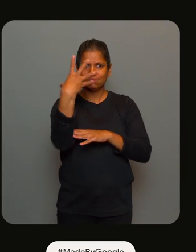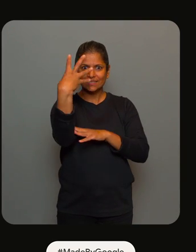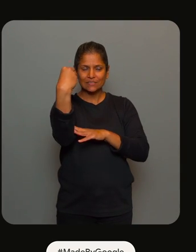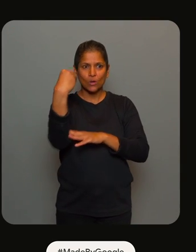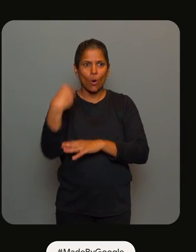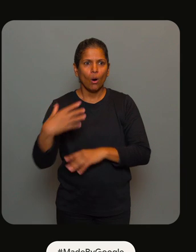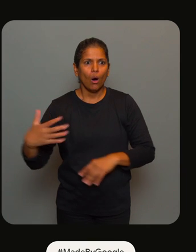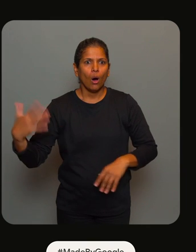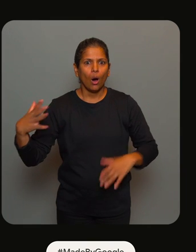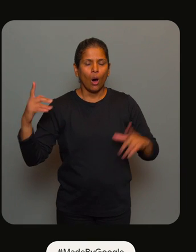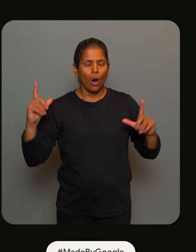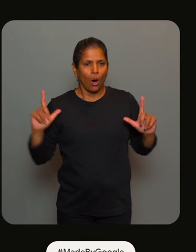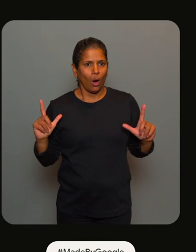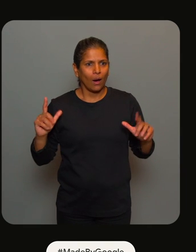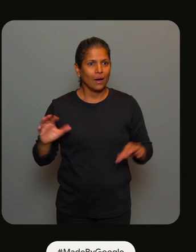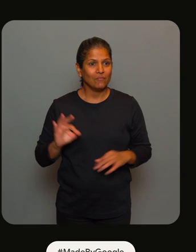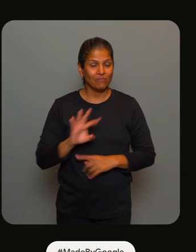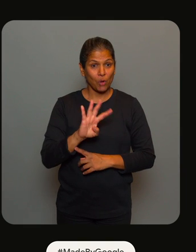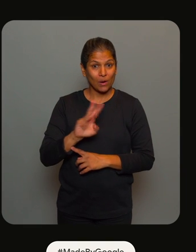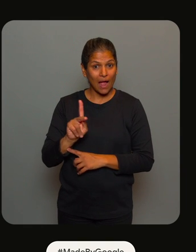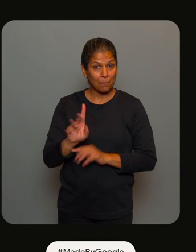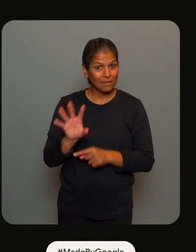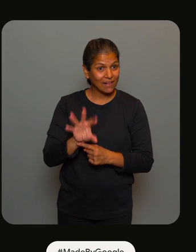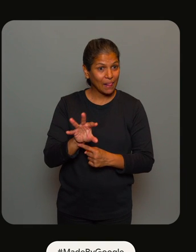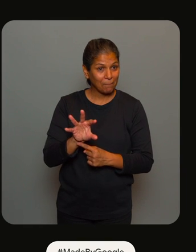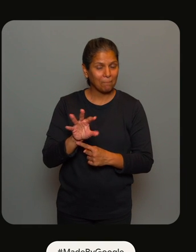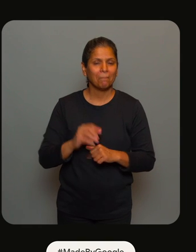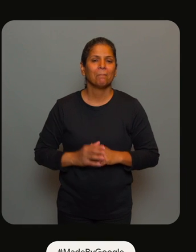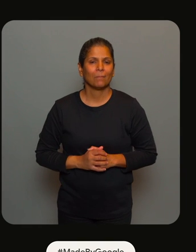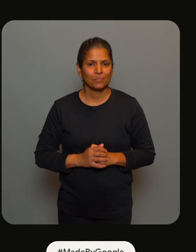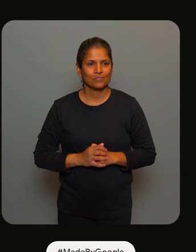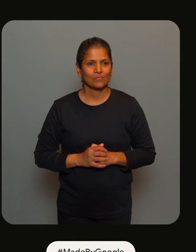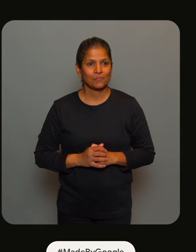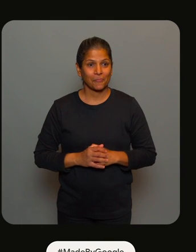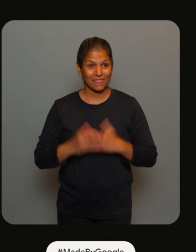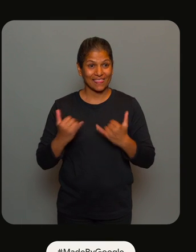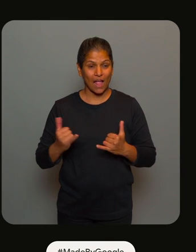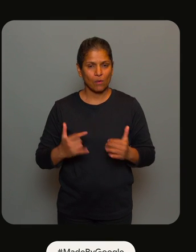video. And we’re taking the Pixel lineup to new heights with Pixel 7 Pro.